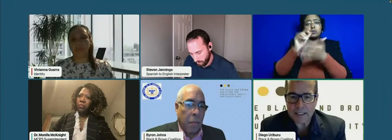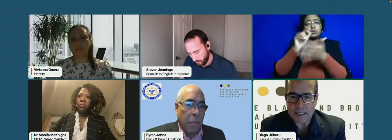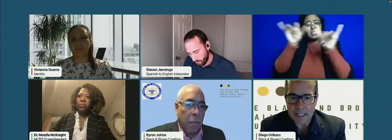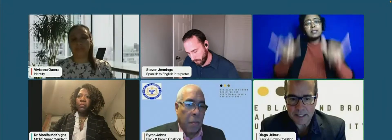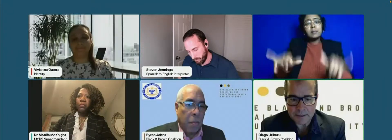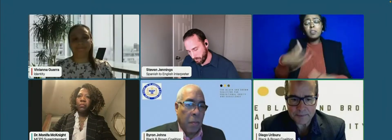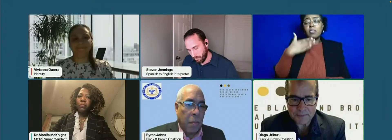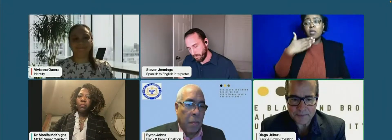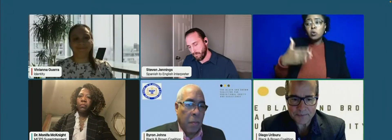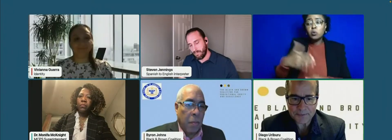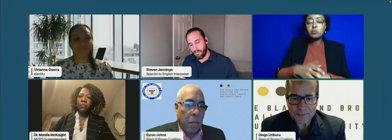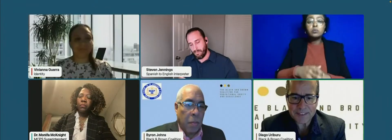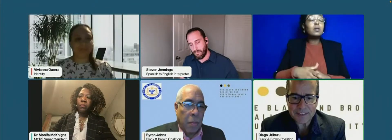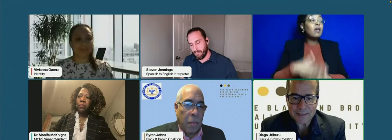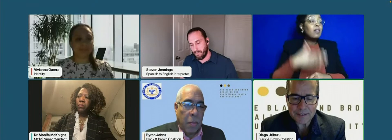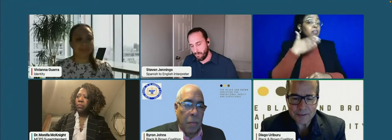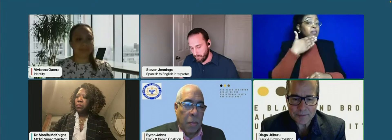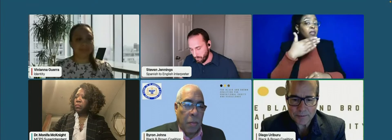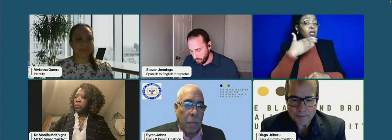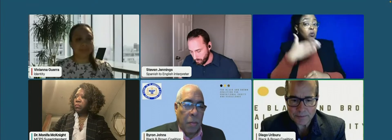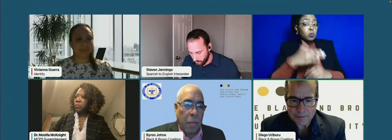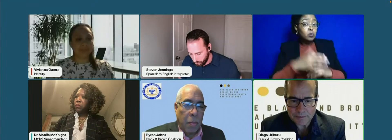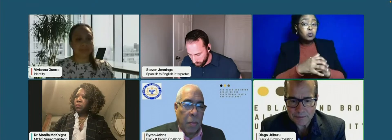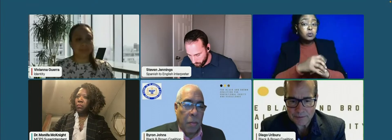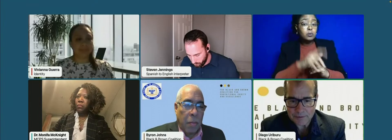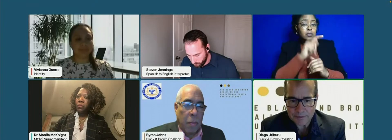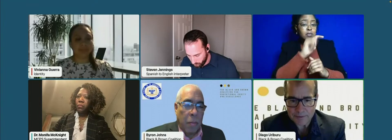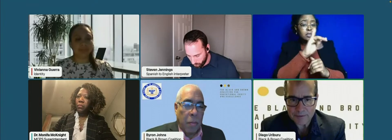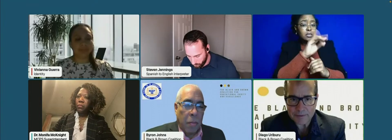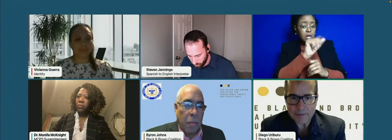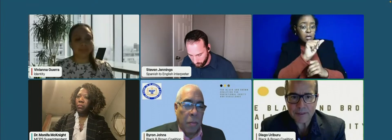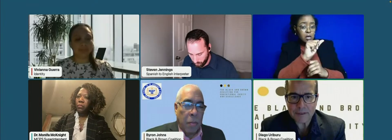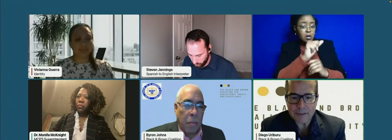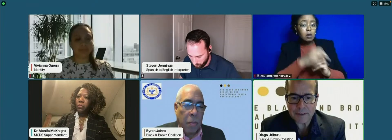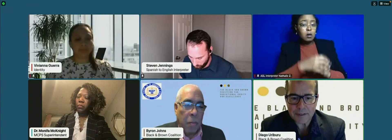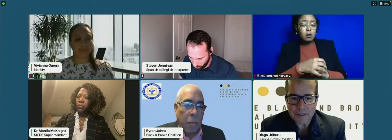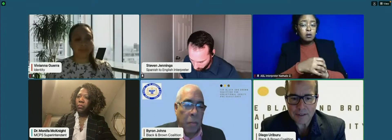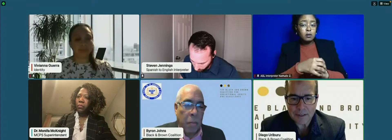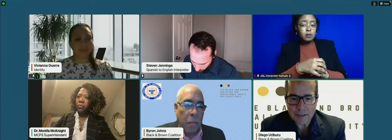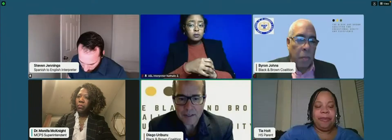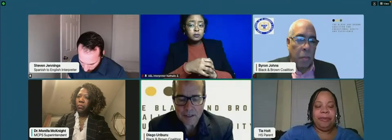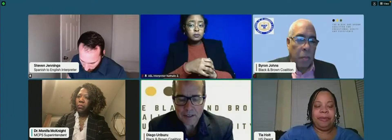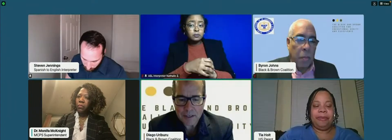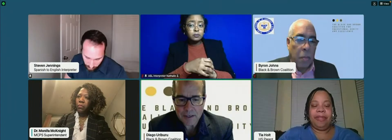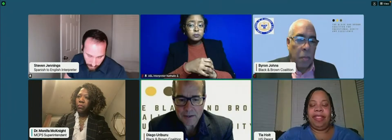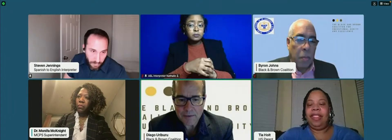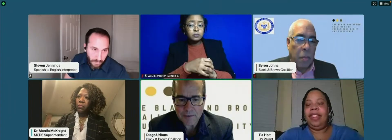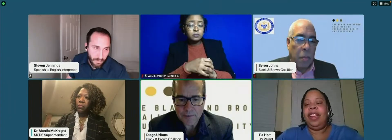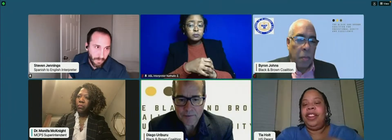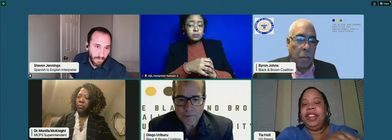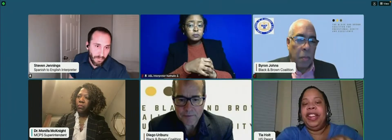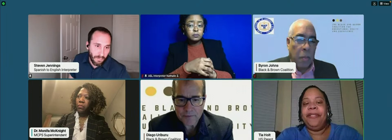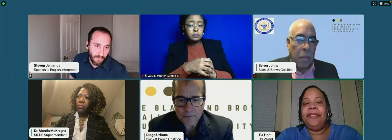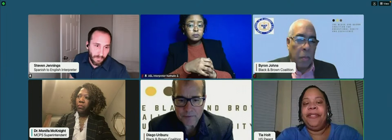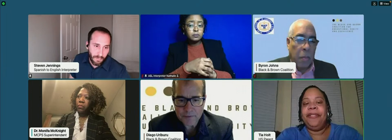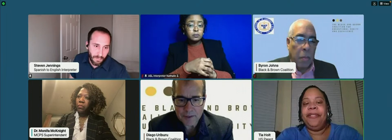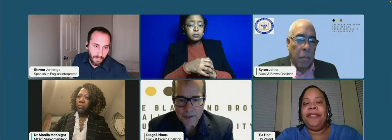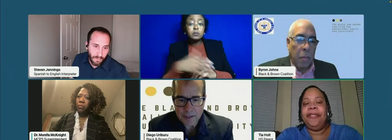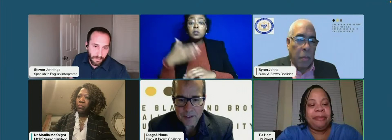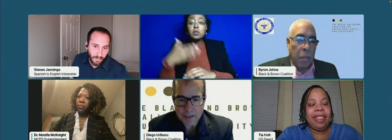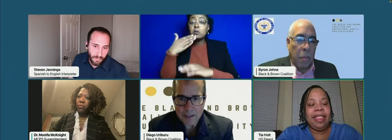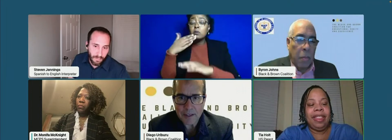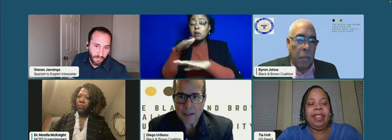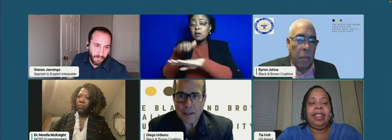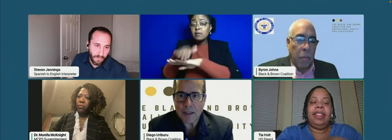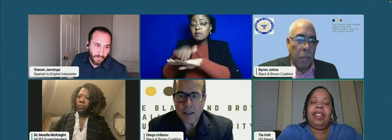the school system. Thank you.